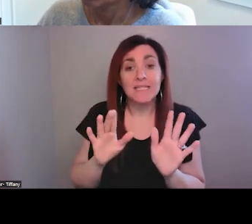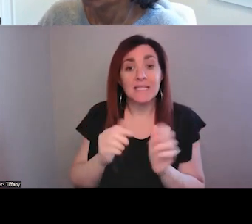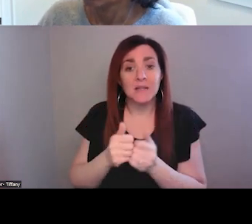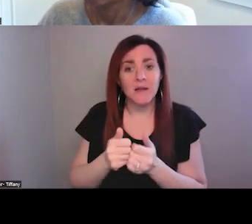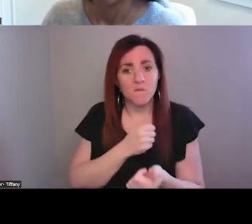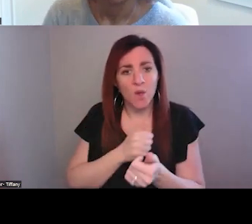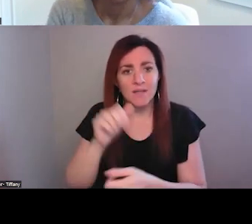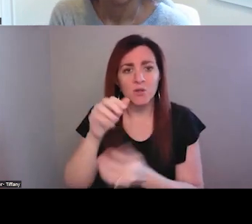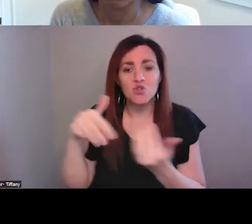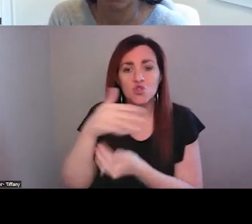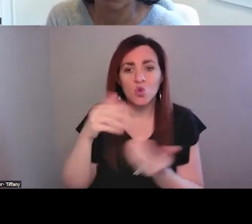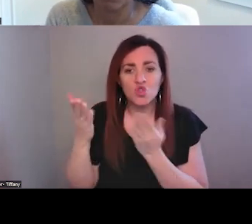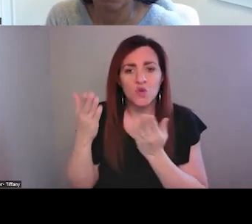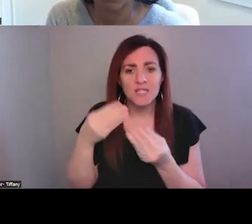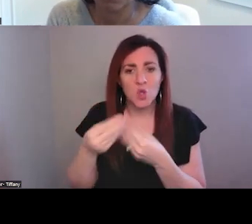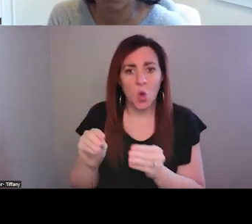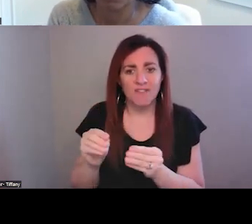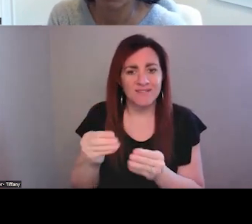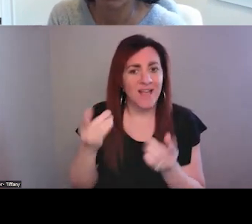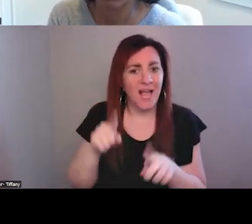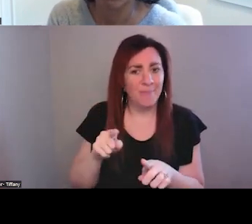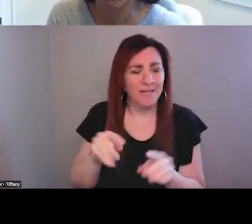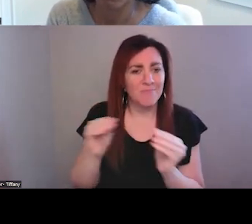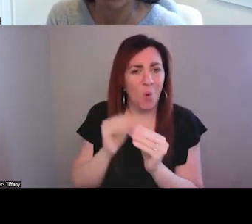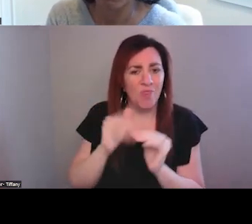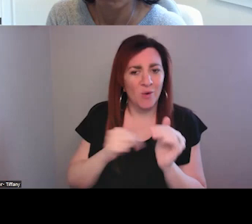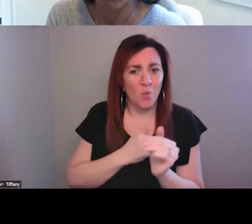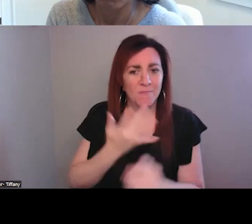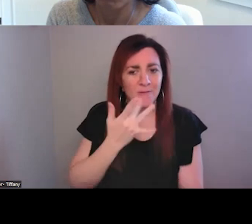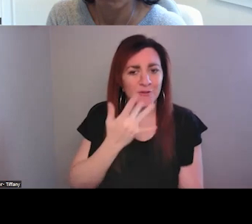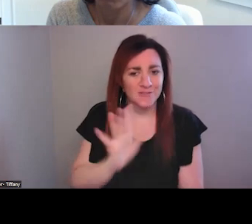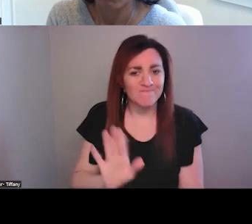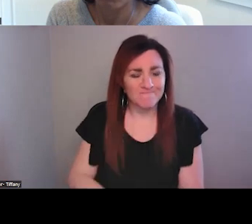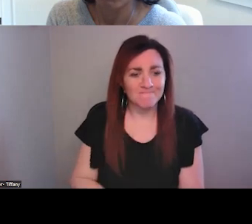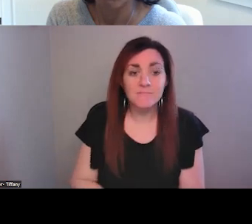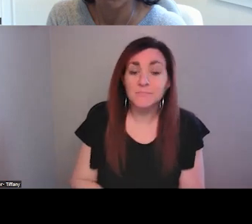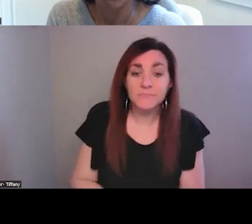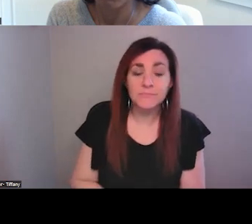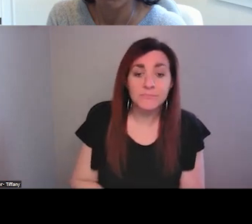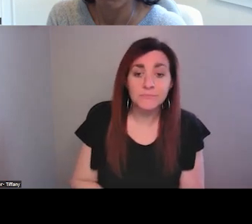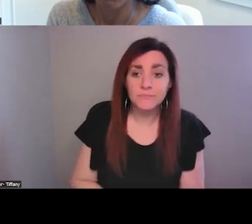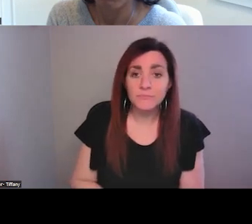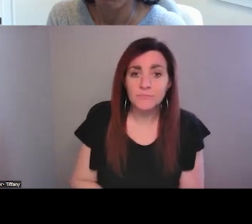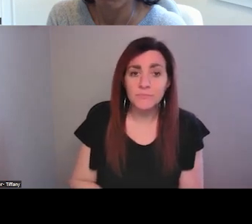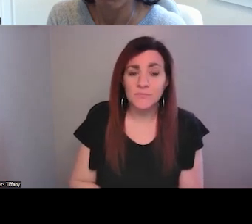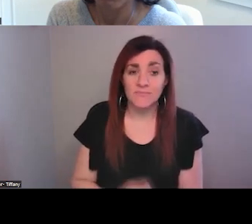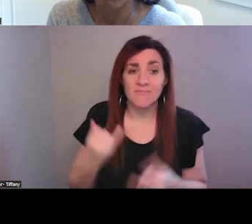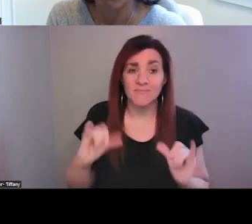WHICH IS HAPPENING WAY MORE THAN WE WANT. OF COURSE, WE STILL GOT AND CONTINUUALY